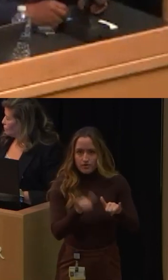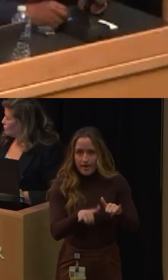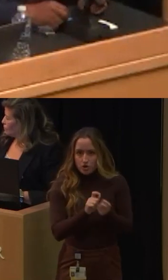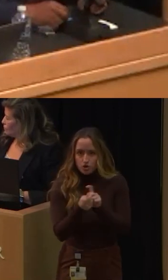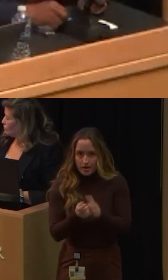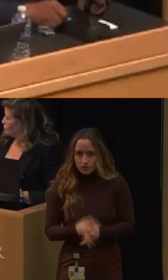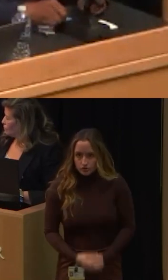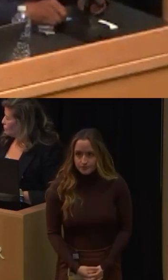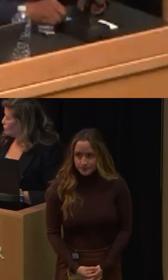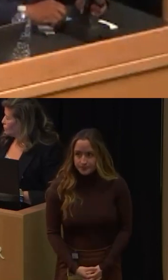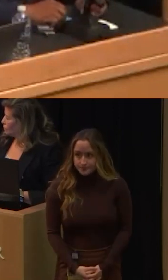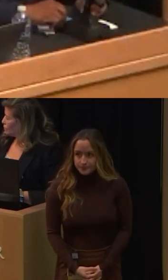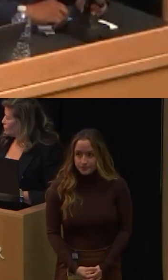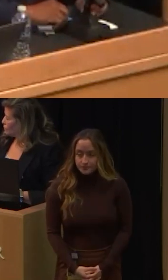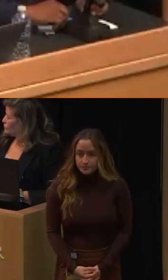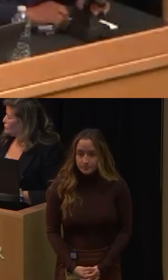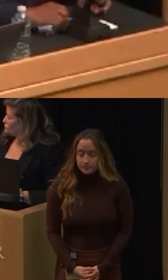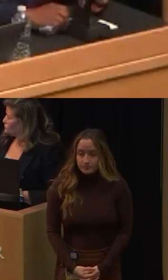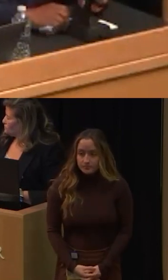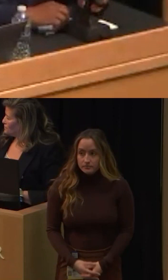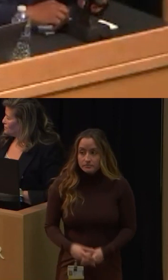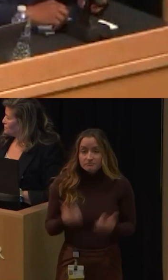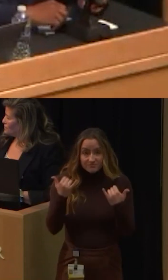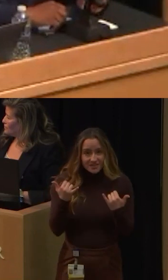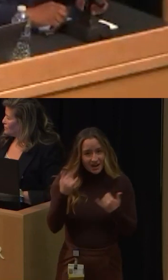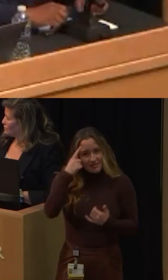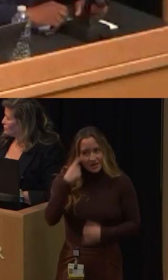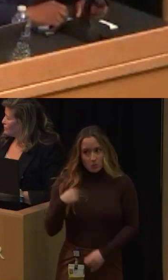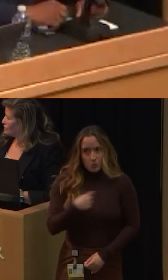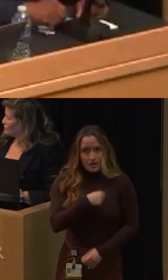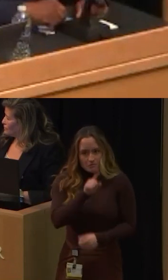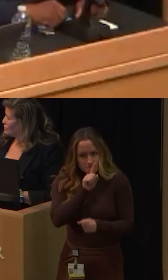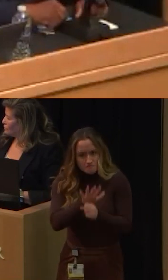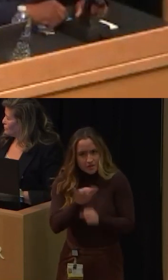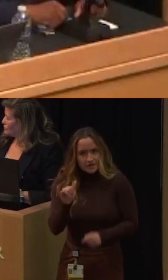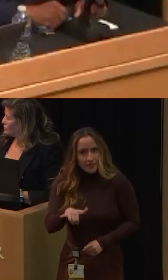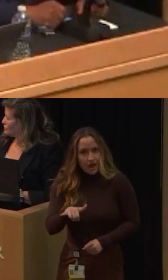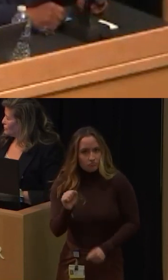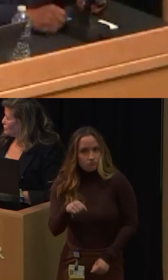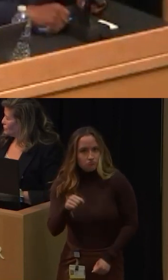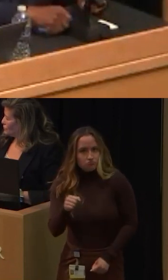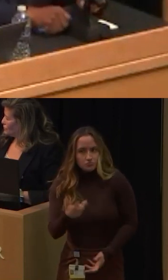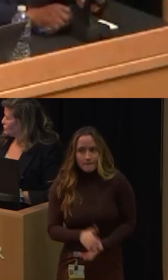And so we now are really, I think, incredibly committed to that, and on the one hand, that's about our culture here.